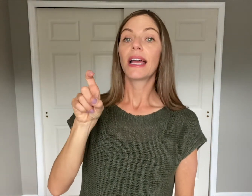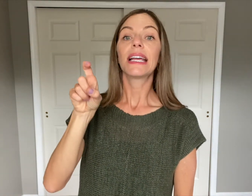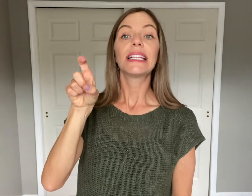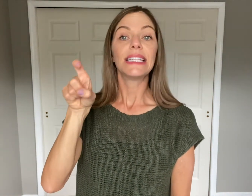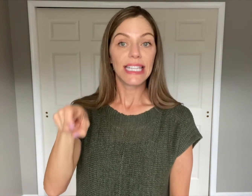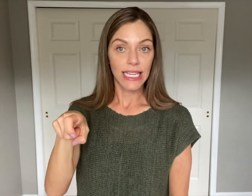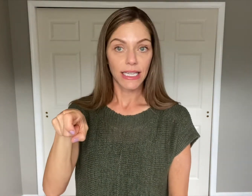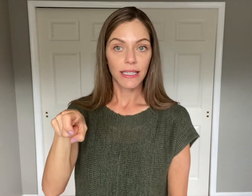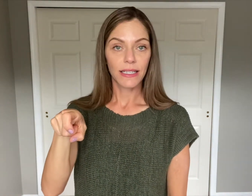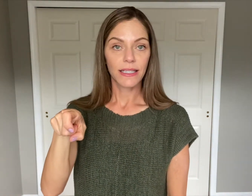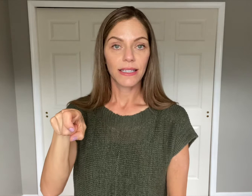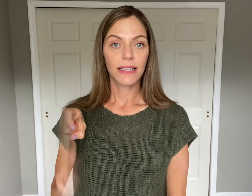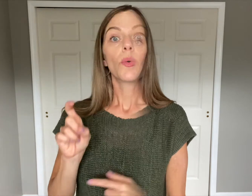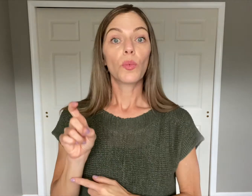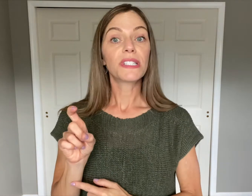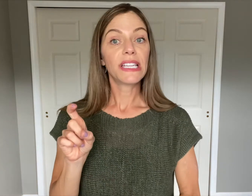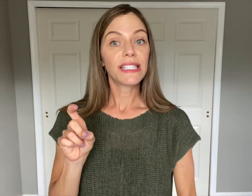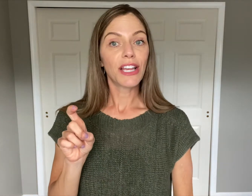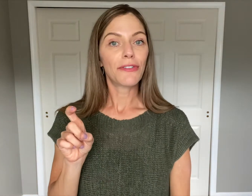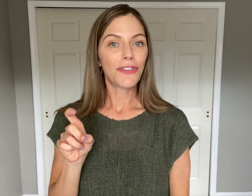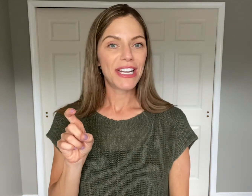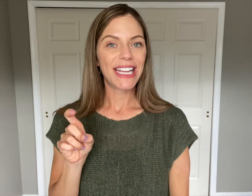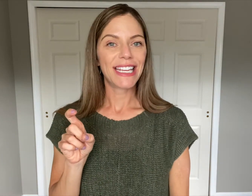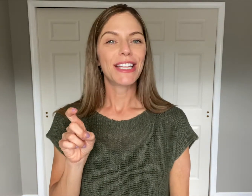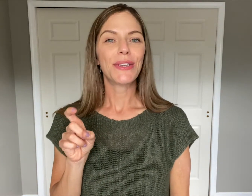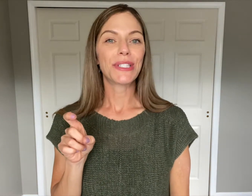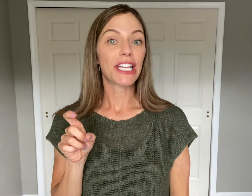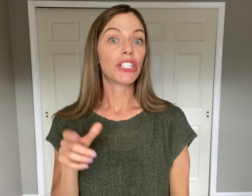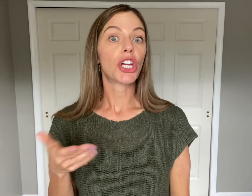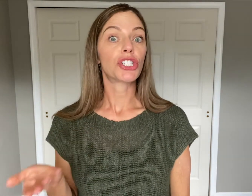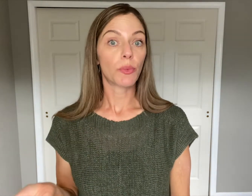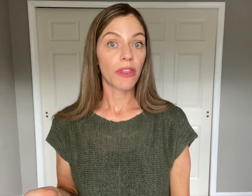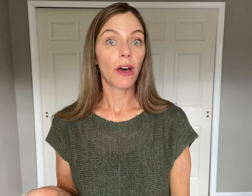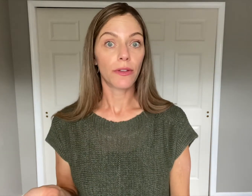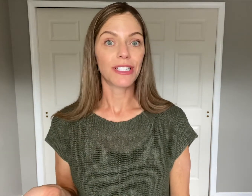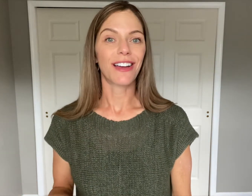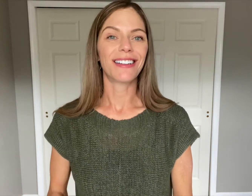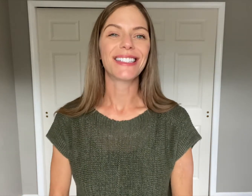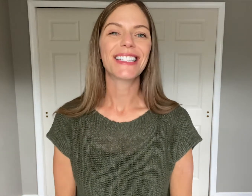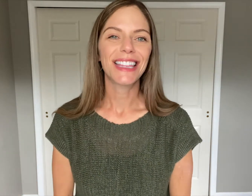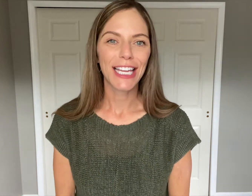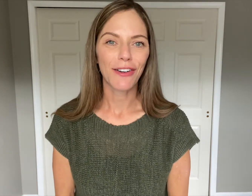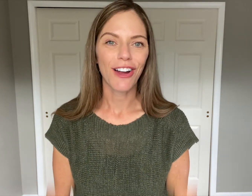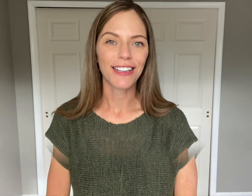"Need" We'll see the sign for need used in conjunction with other signs later on.